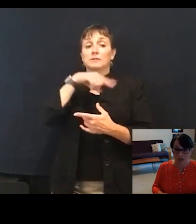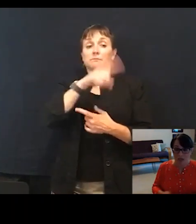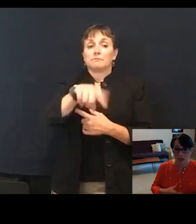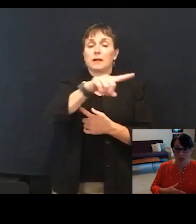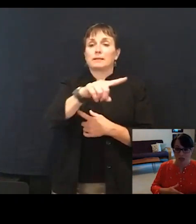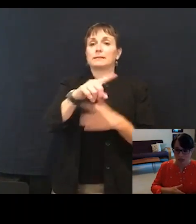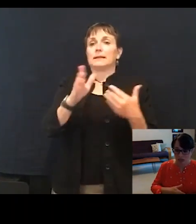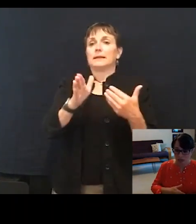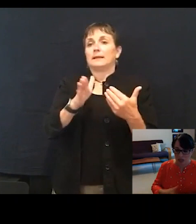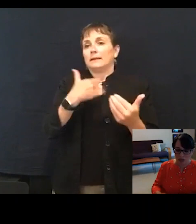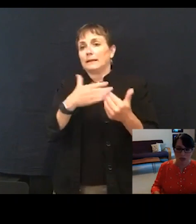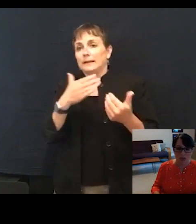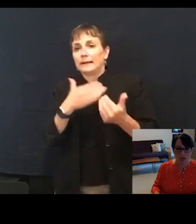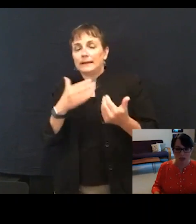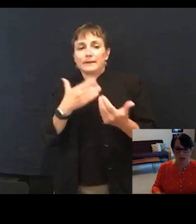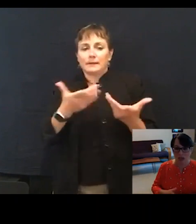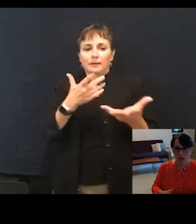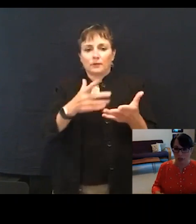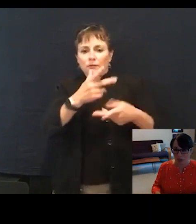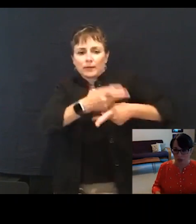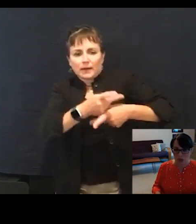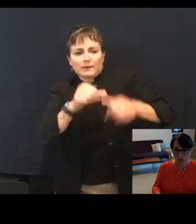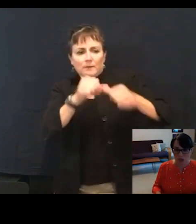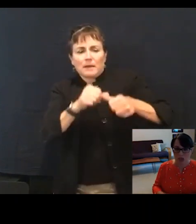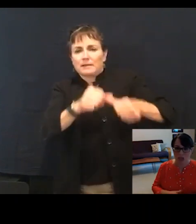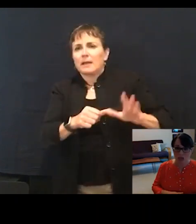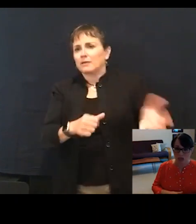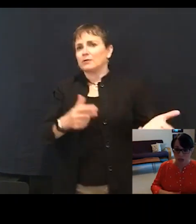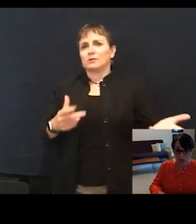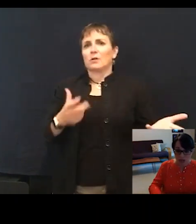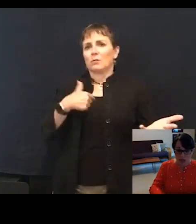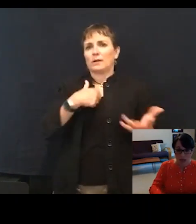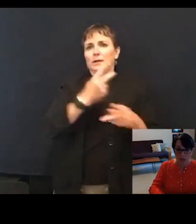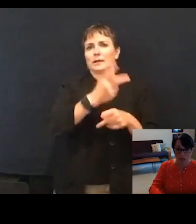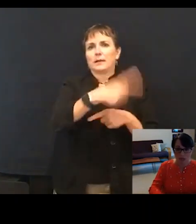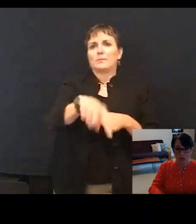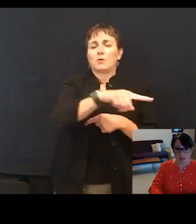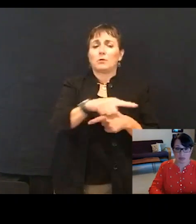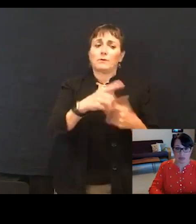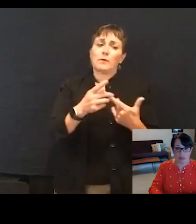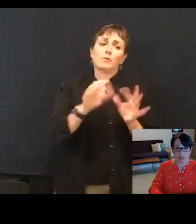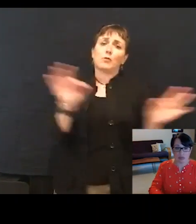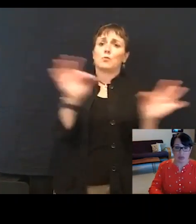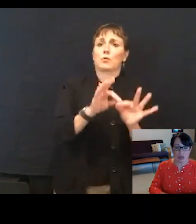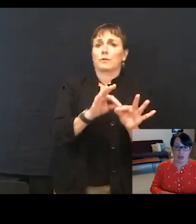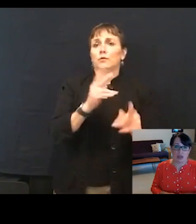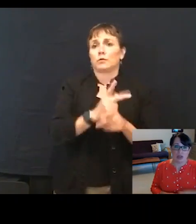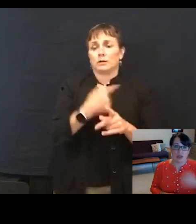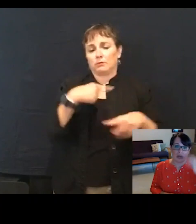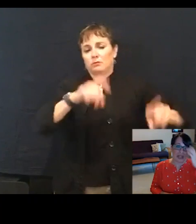So we can keep them as a valuable resource very easily.